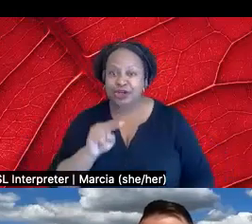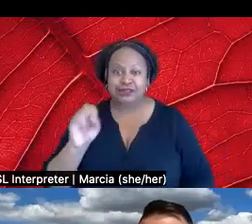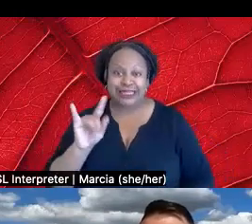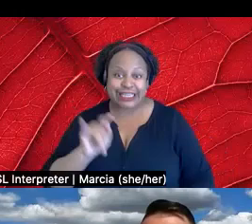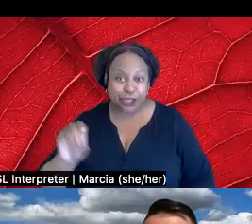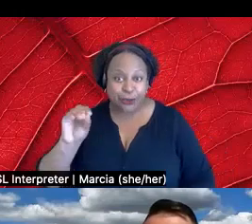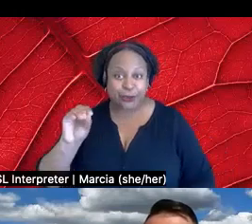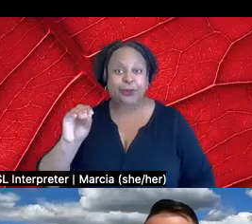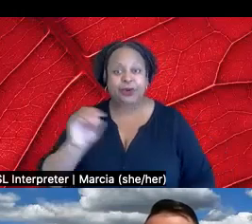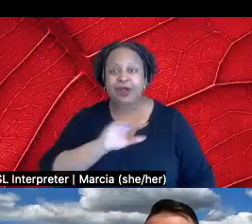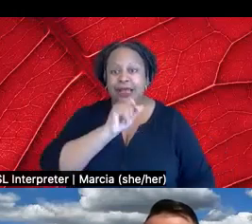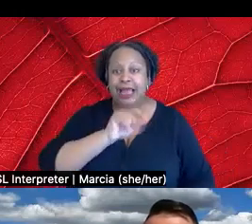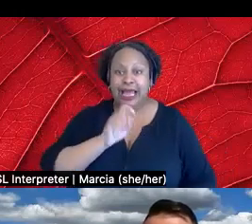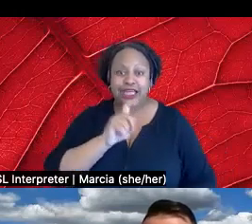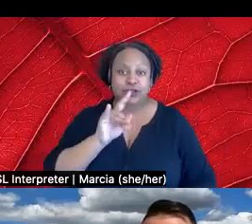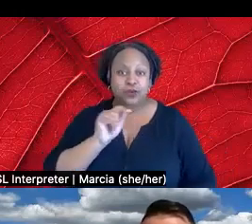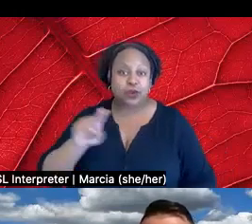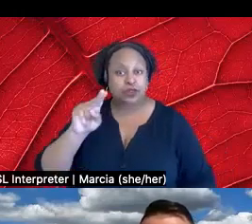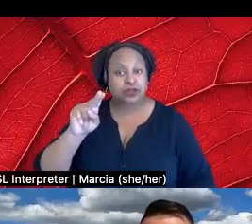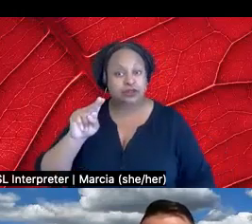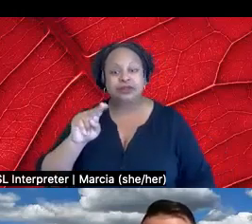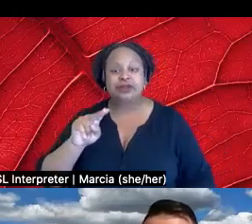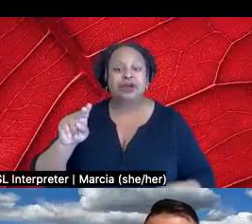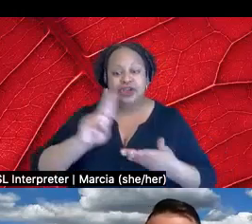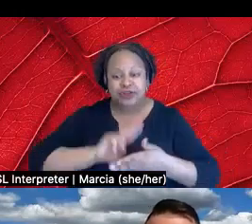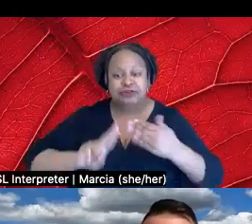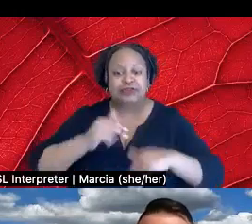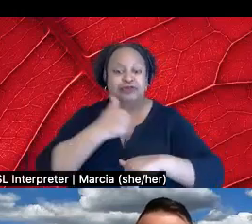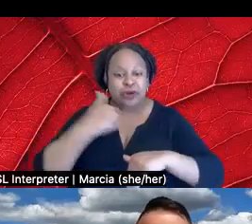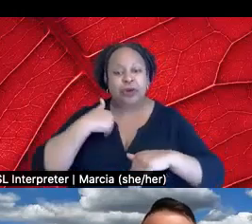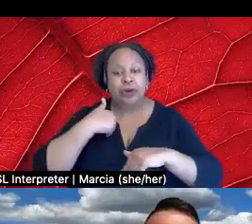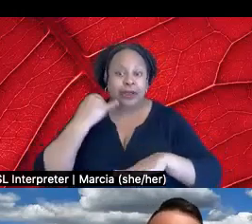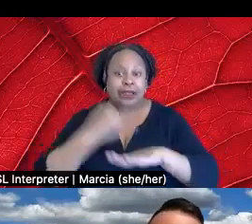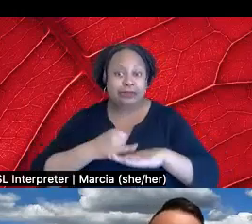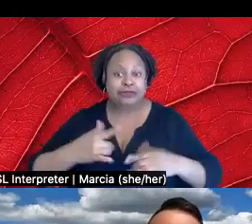Alex Warden of U of T campus events team thank you so much for all your behind the scenes work